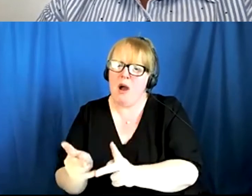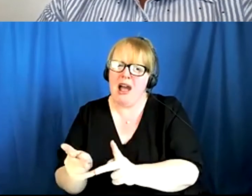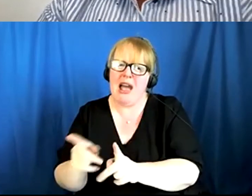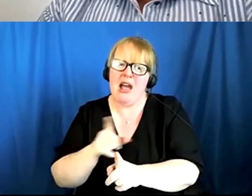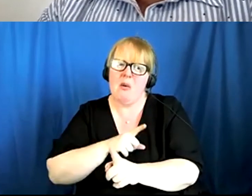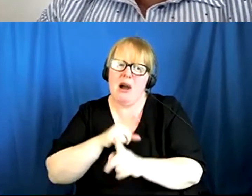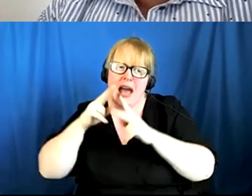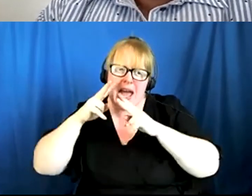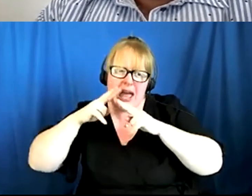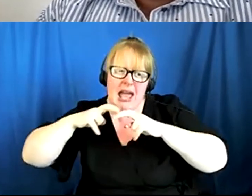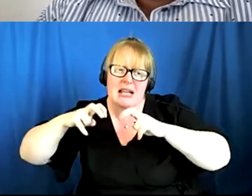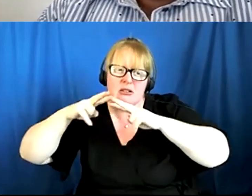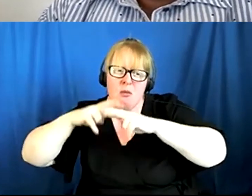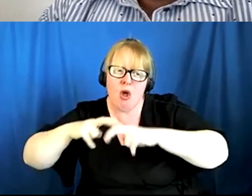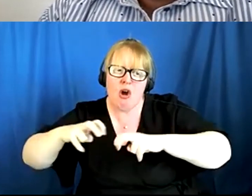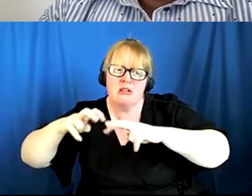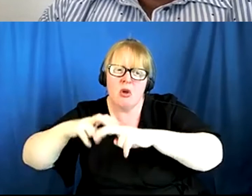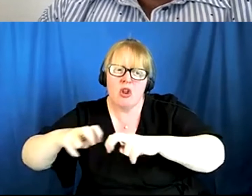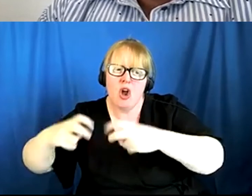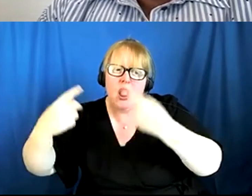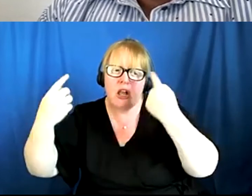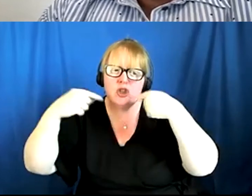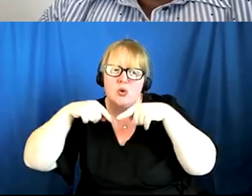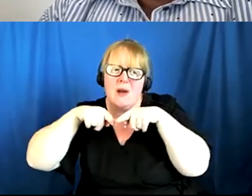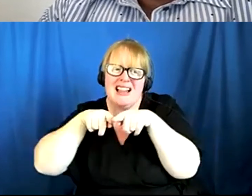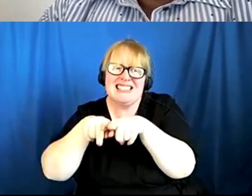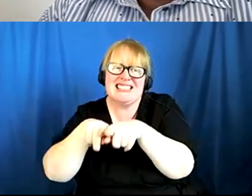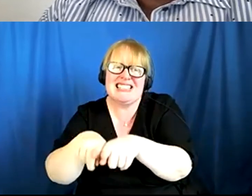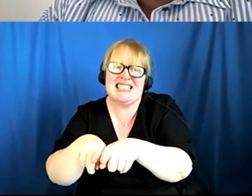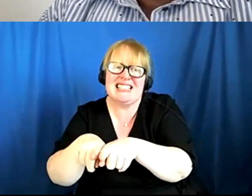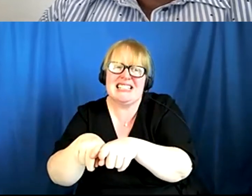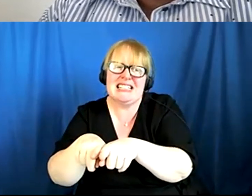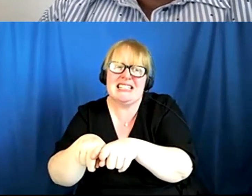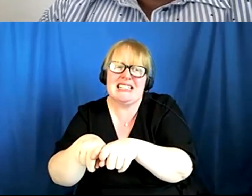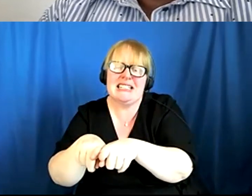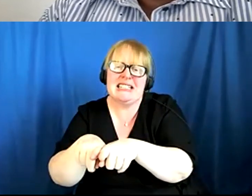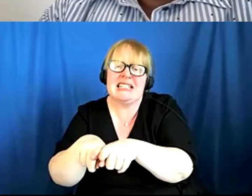of in a duality, that it's like a by-product or something that